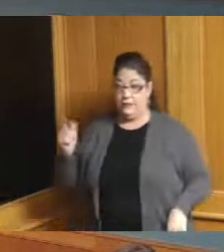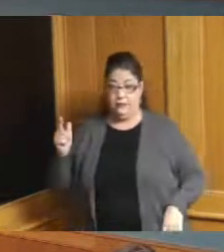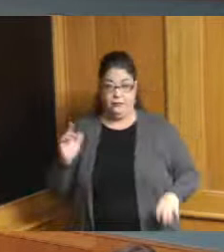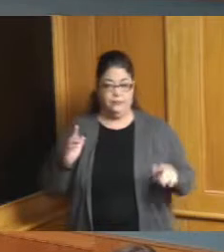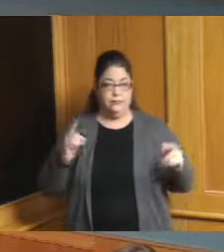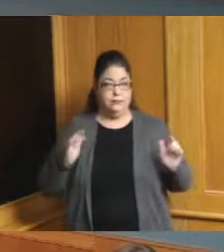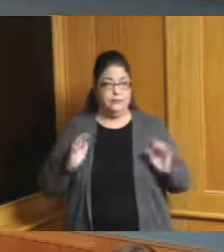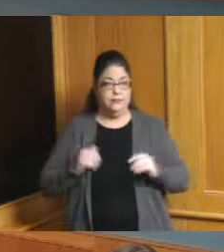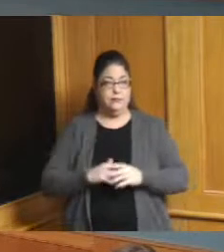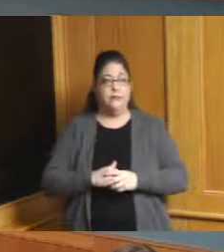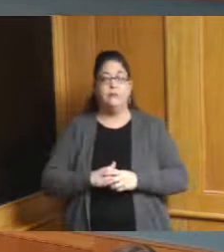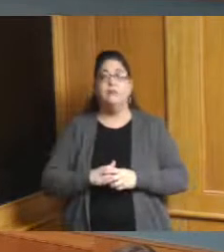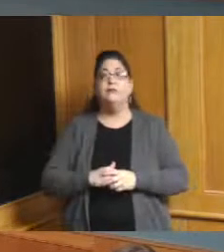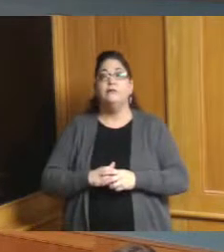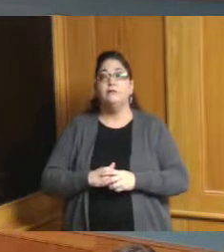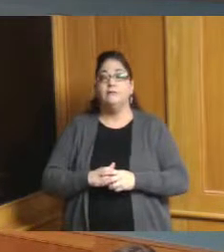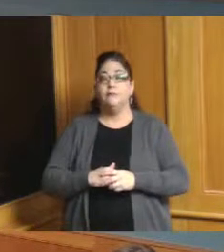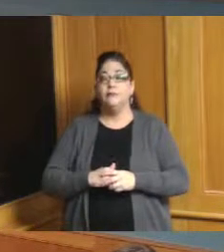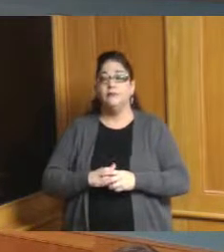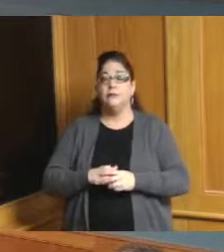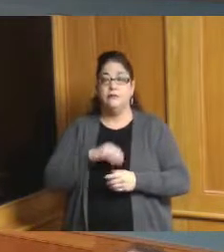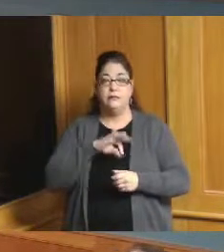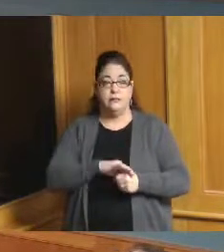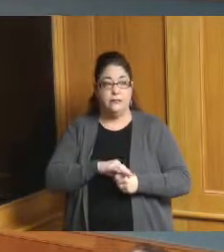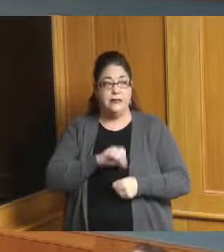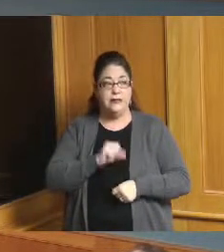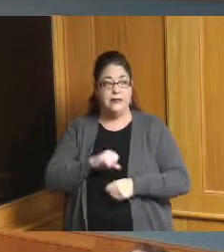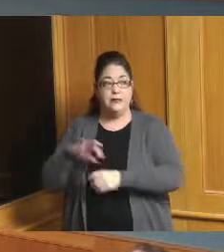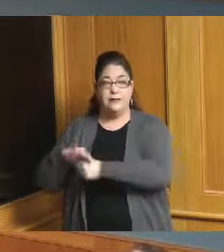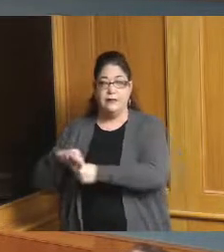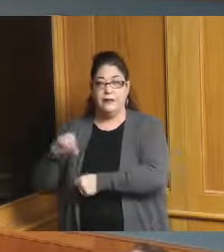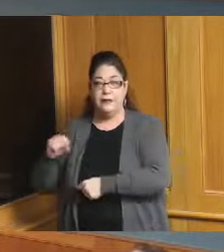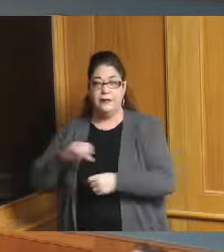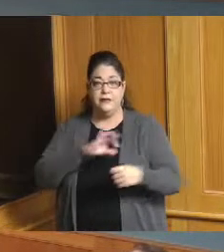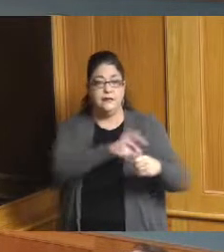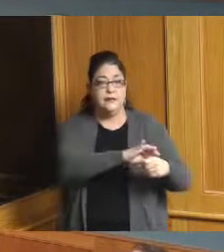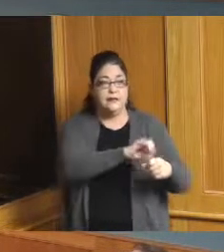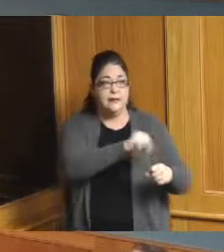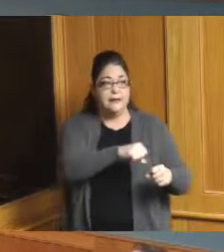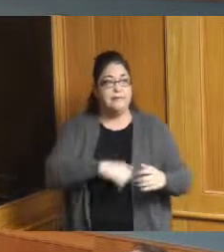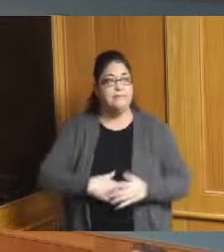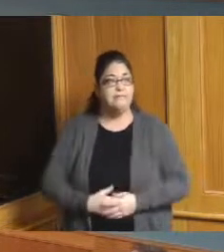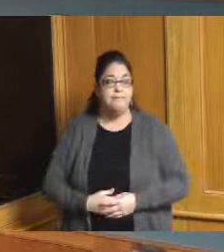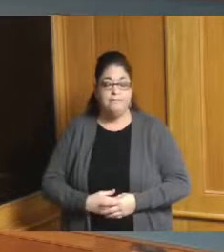Commissioner Summerow Dumas yes Commissioner Reece yes Commissioner Driehaus yes thank you